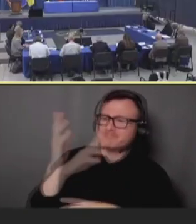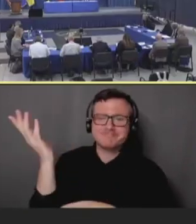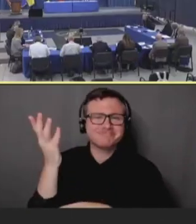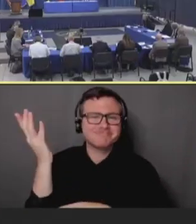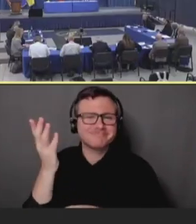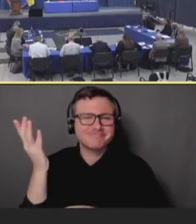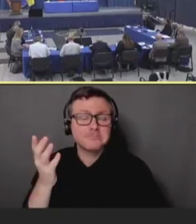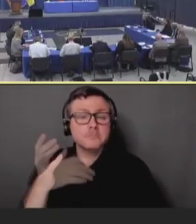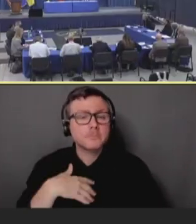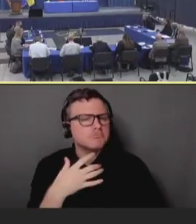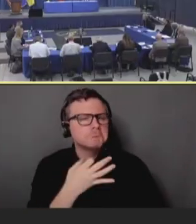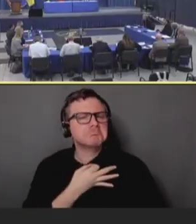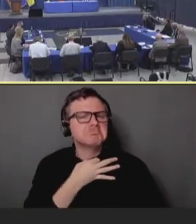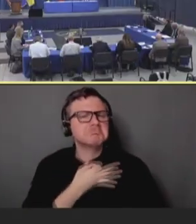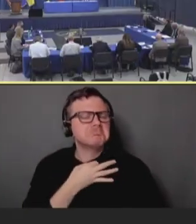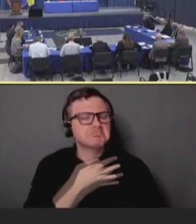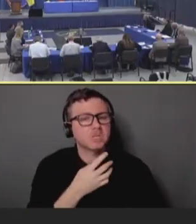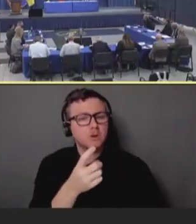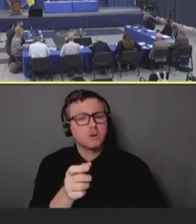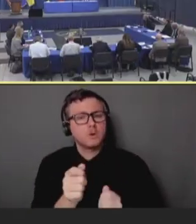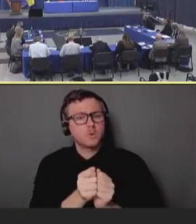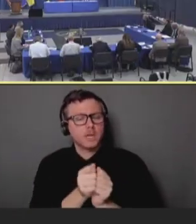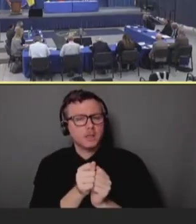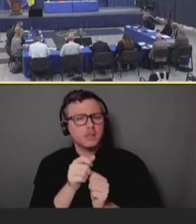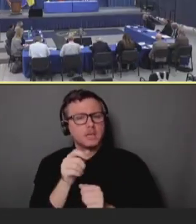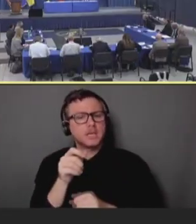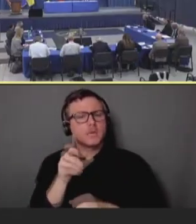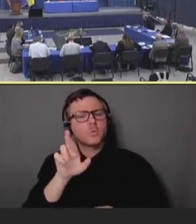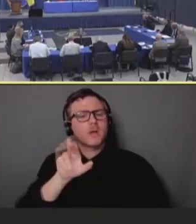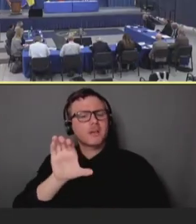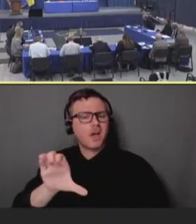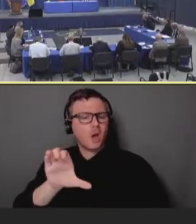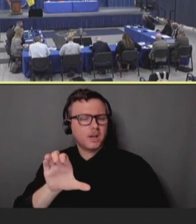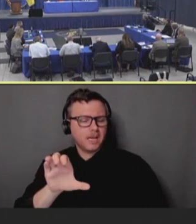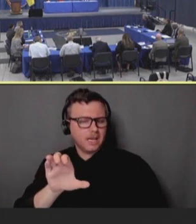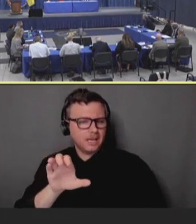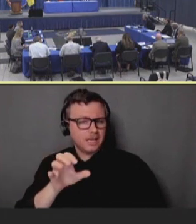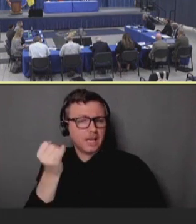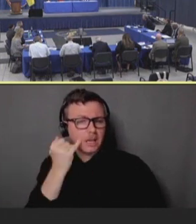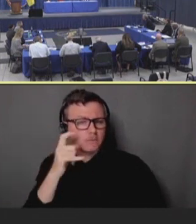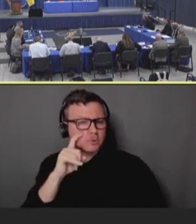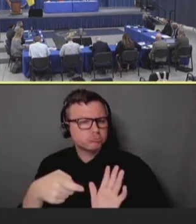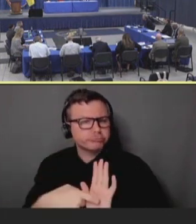I'm wondering in the delivery in Rockland County, whether you're seeing any effects